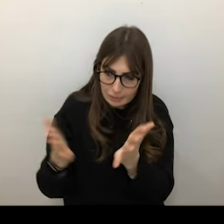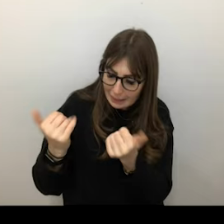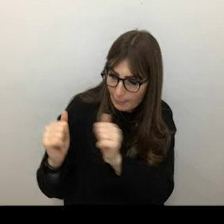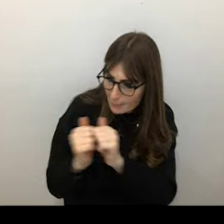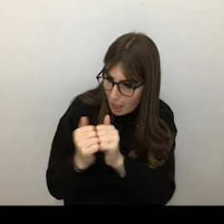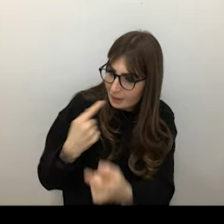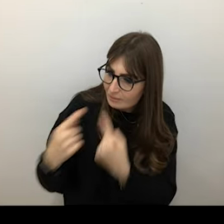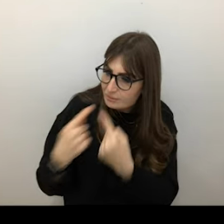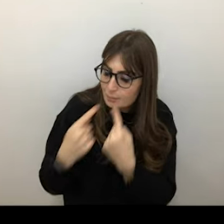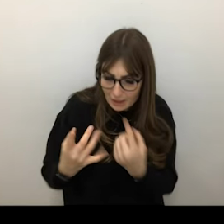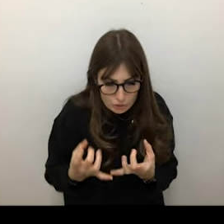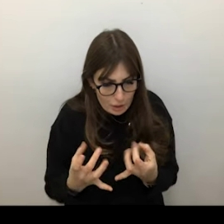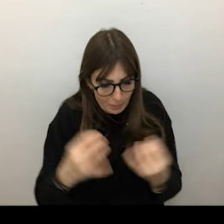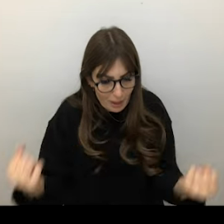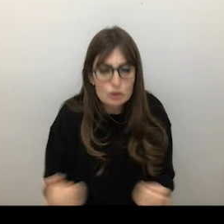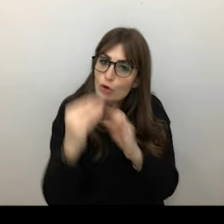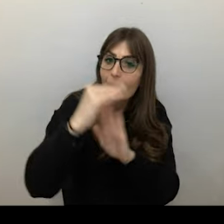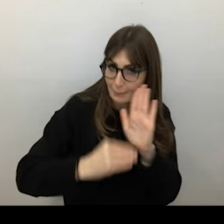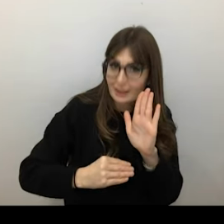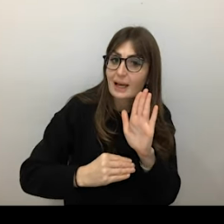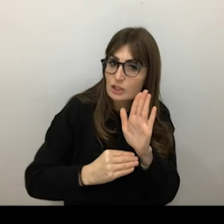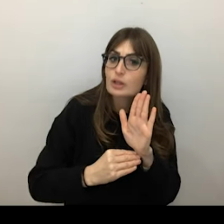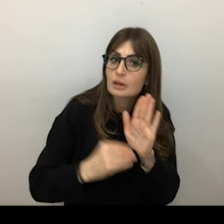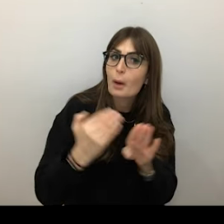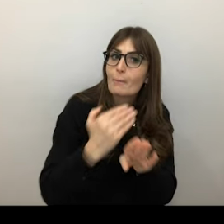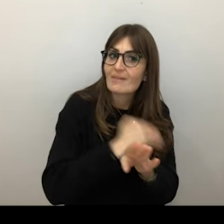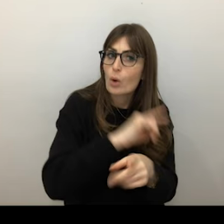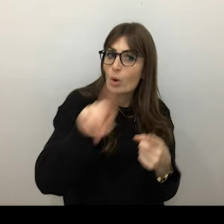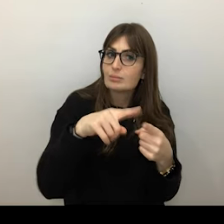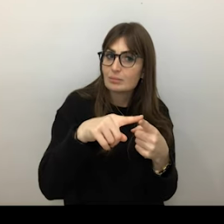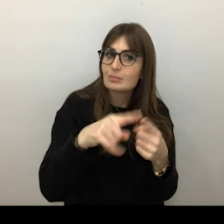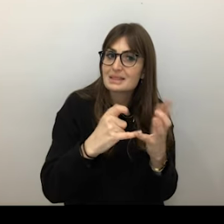information and prepare a strong application before that Stage 1 deadline.